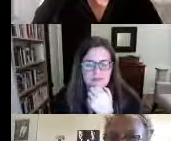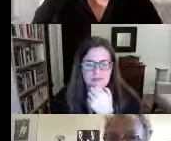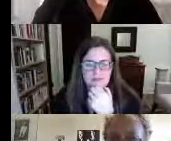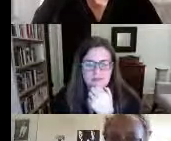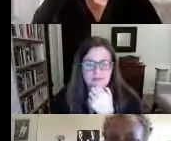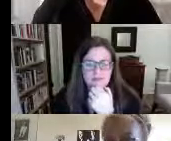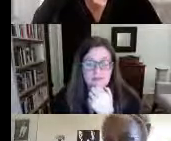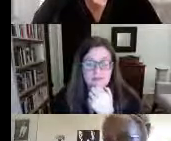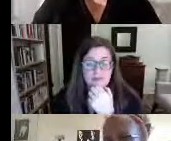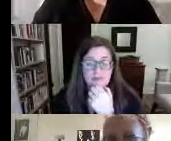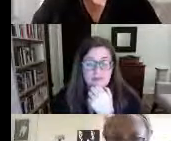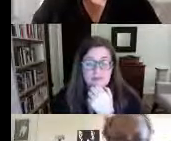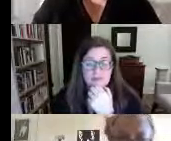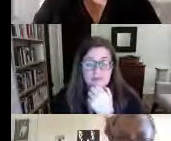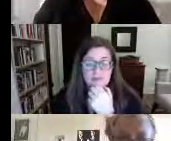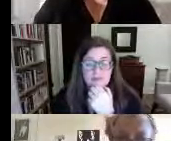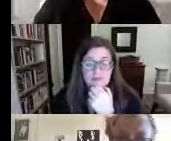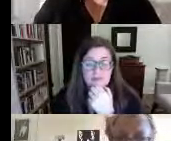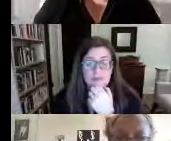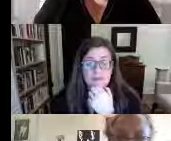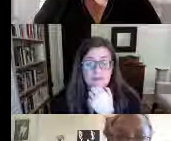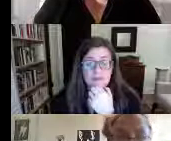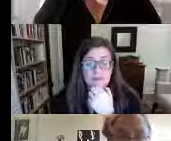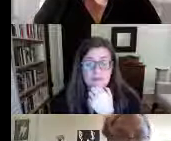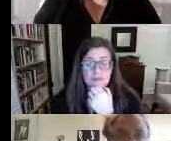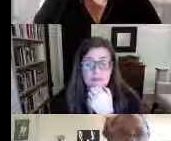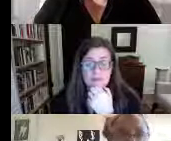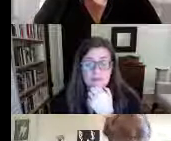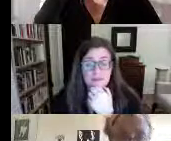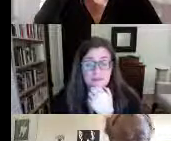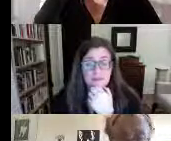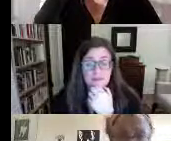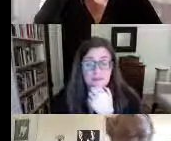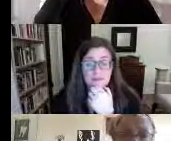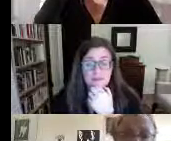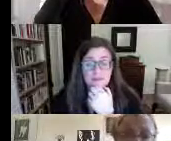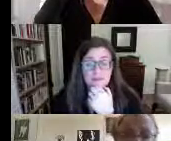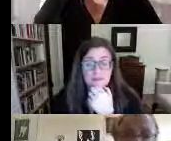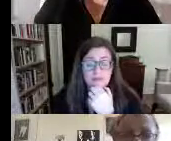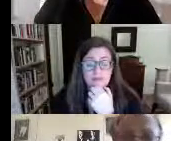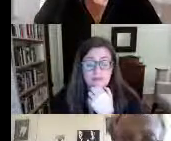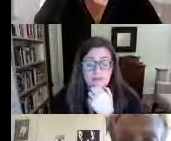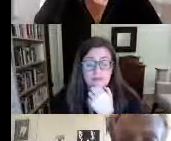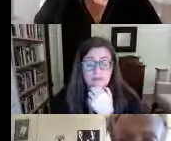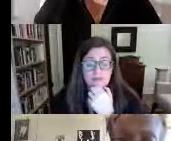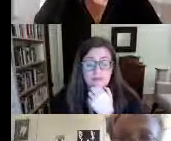of record-keeping, of documentation. That is a profound gift. So as I introduce myself to you, I